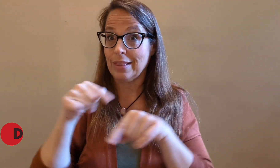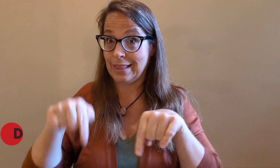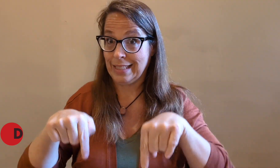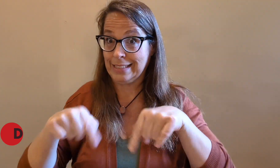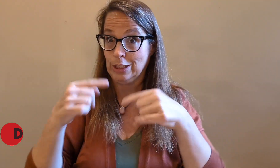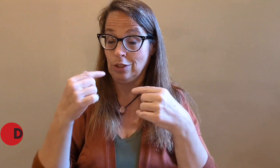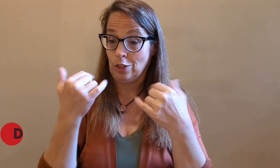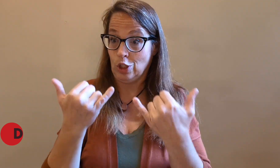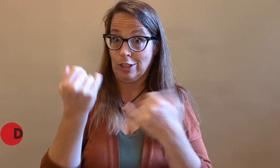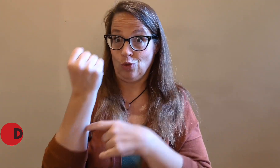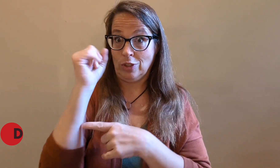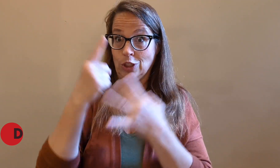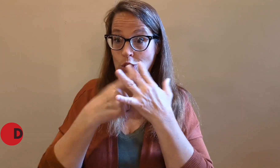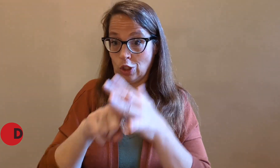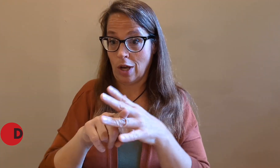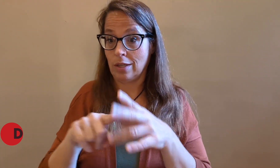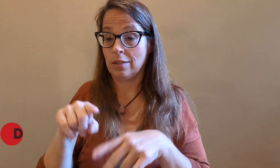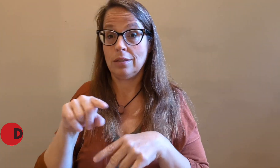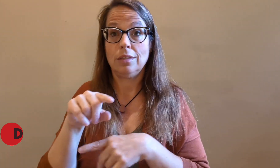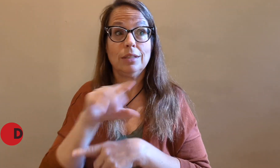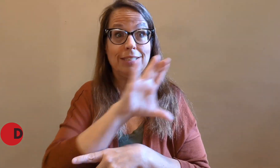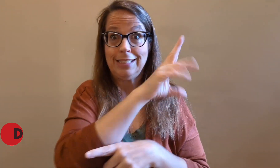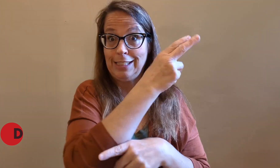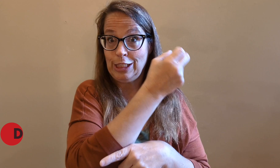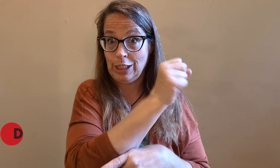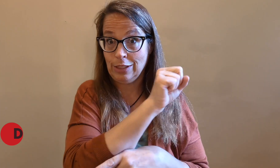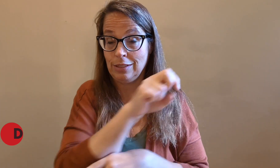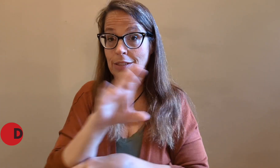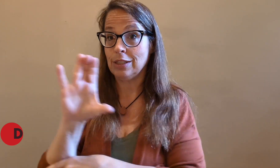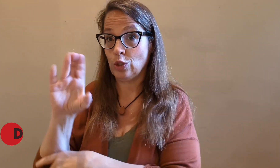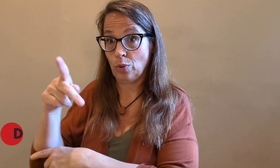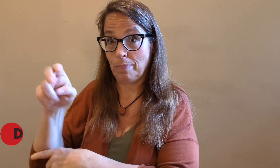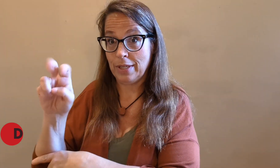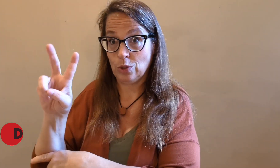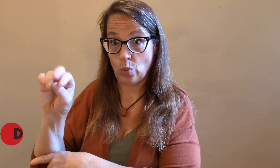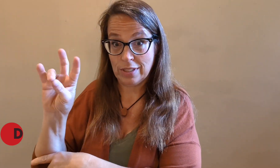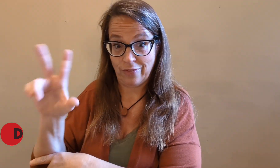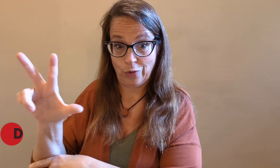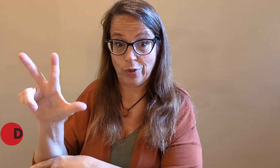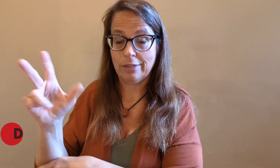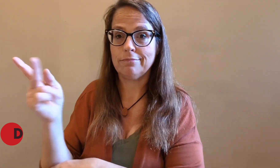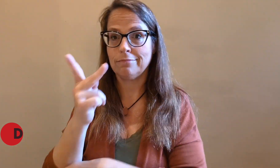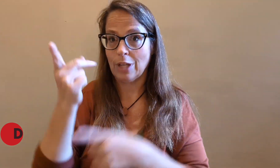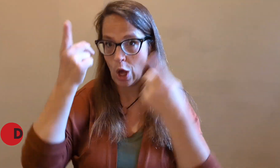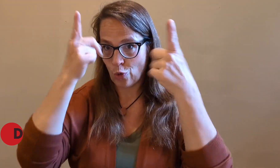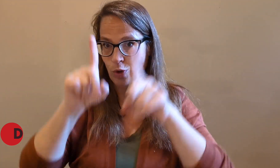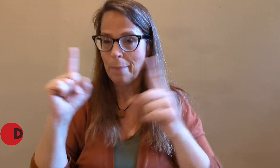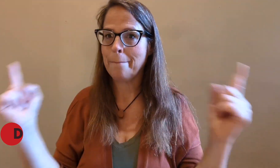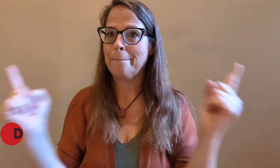both CHS and CUPE 2073 union had agreed to meet on May 6th.